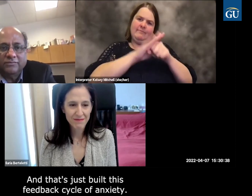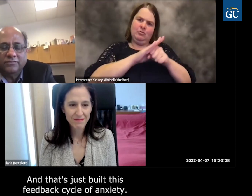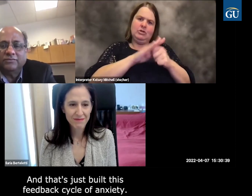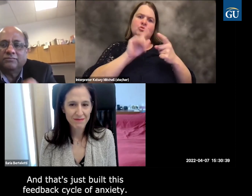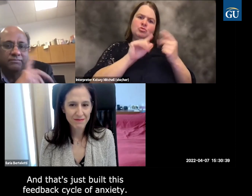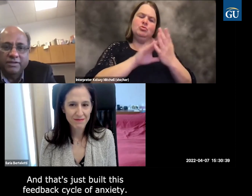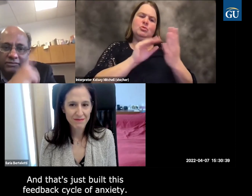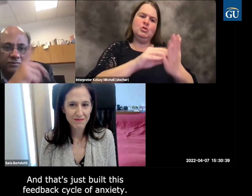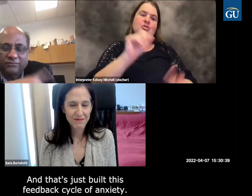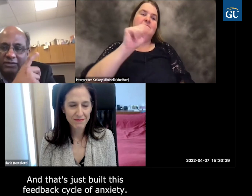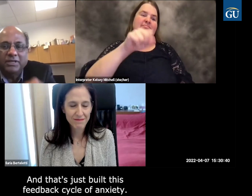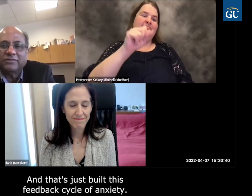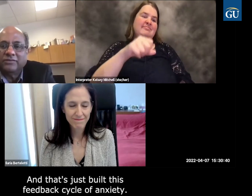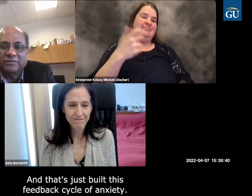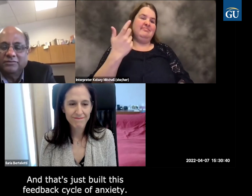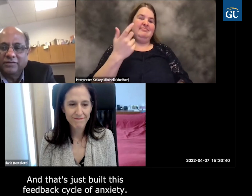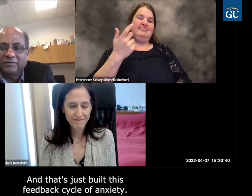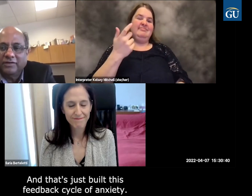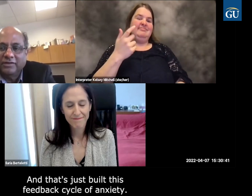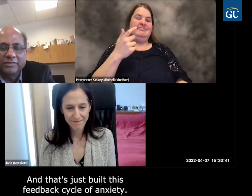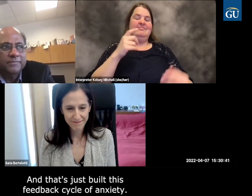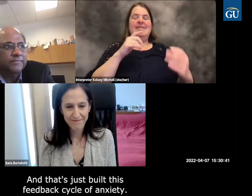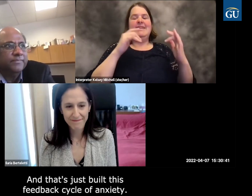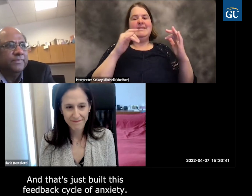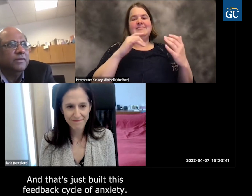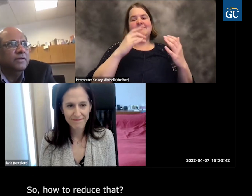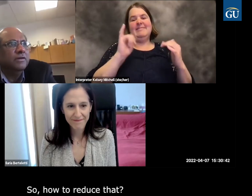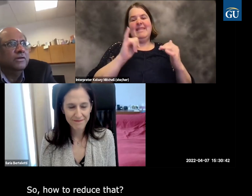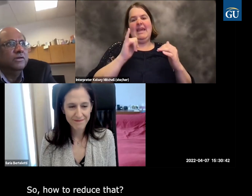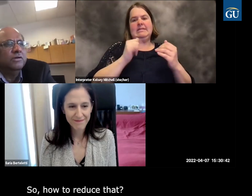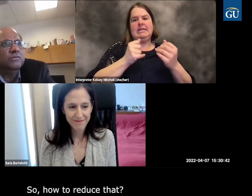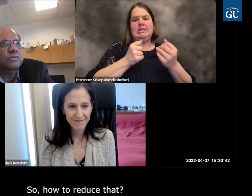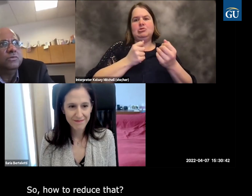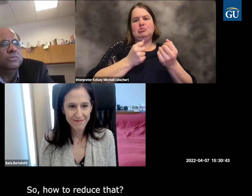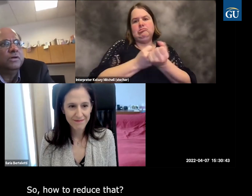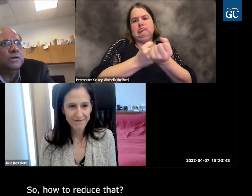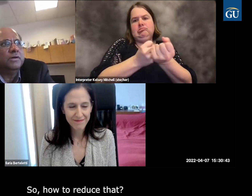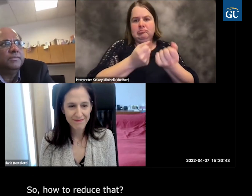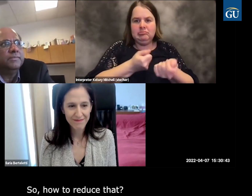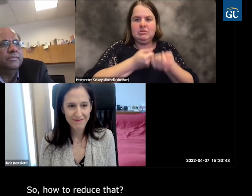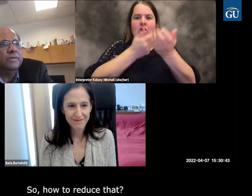just built this feedback cycle of anxiety